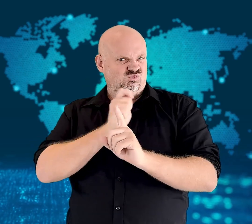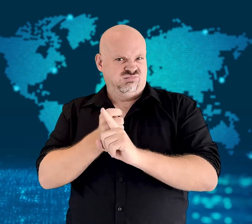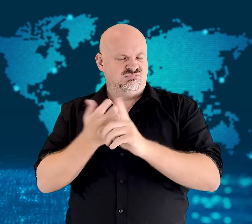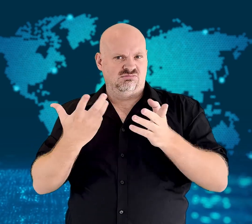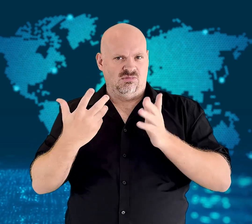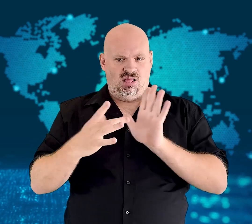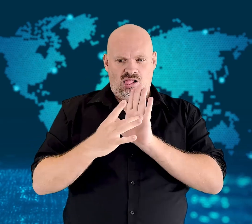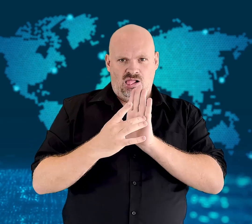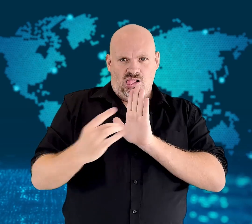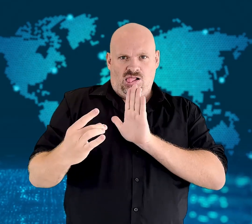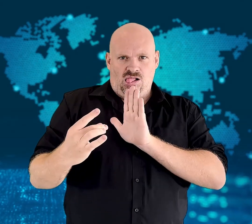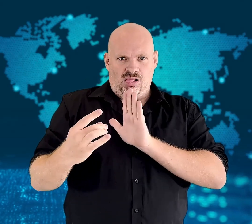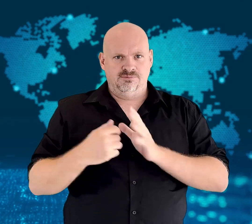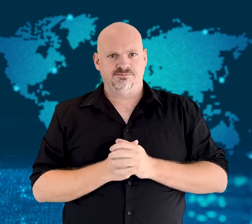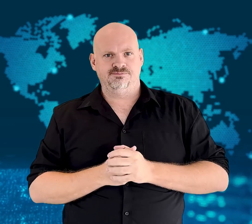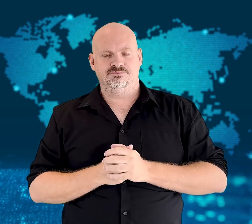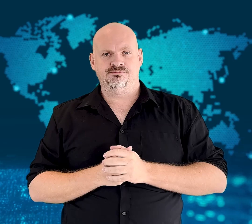Dusseldorf, Germany.